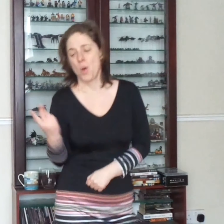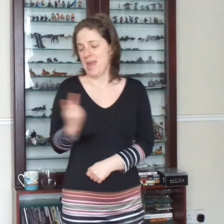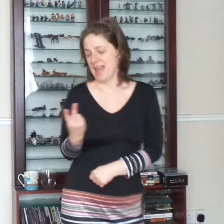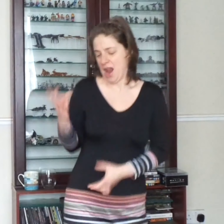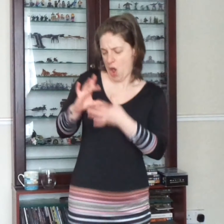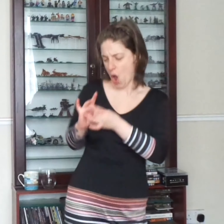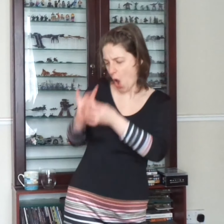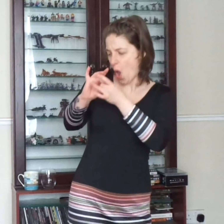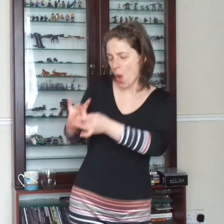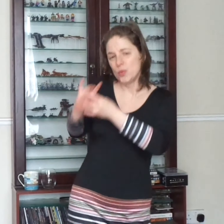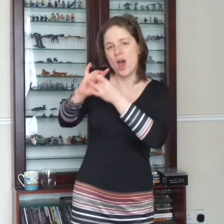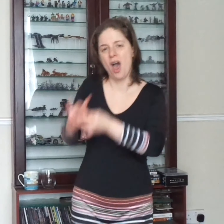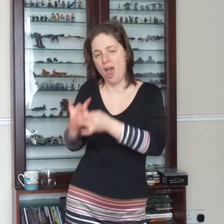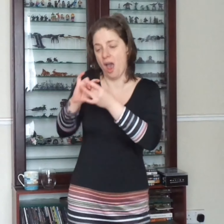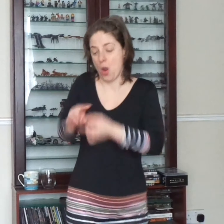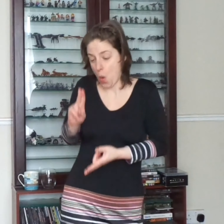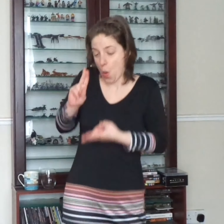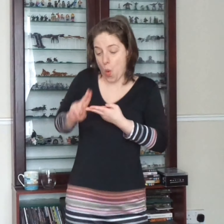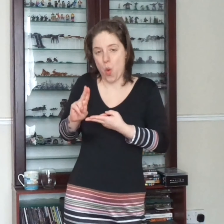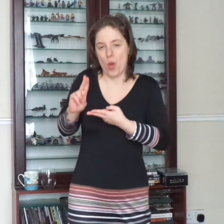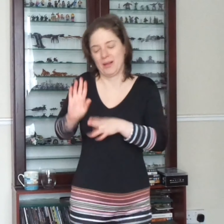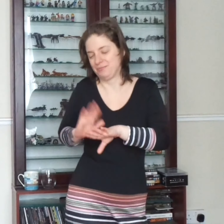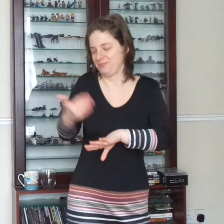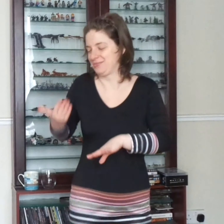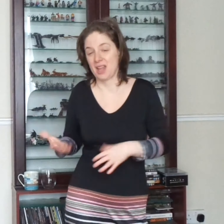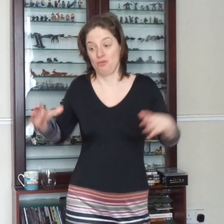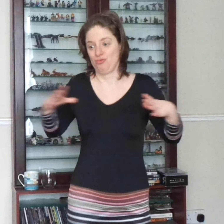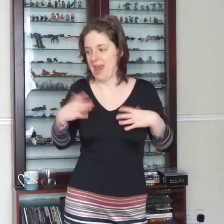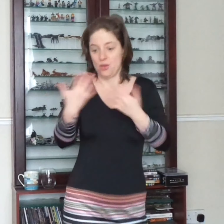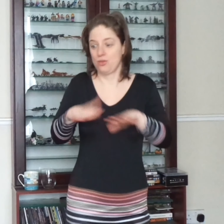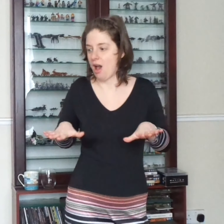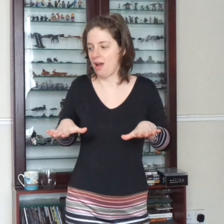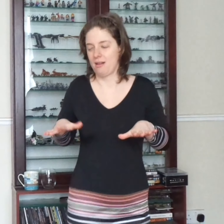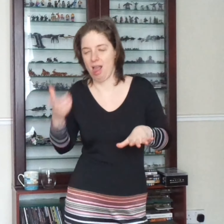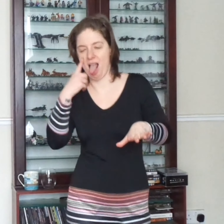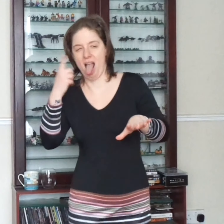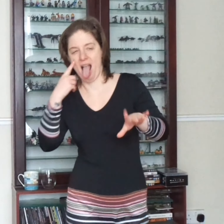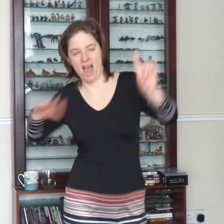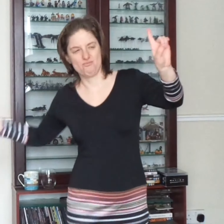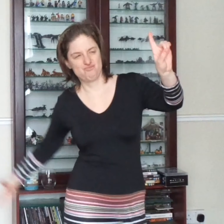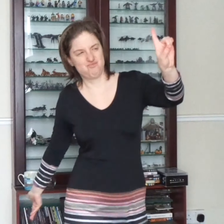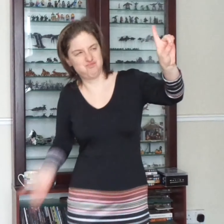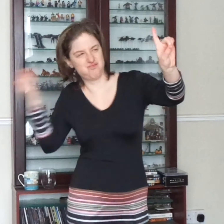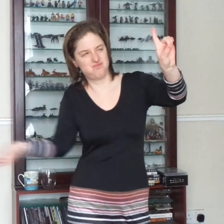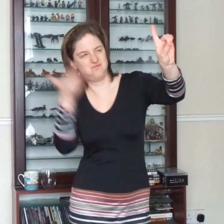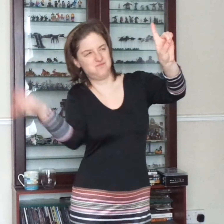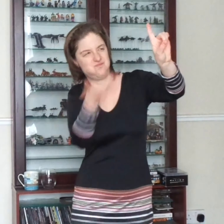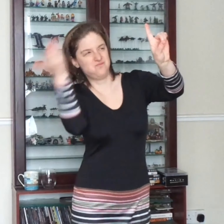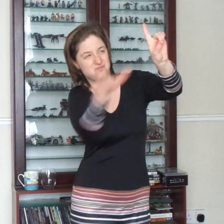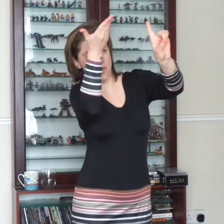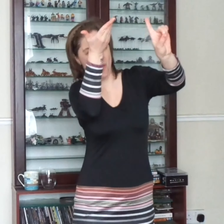We've gotta hold on ready or not You live for the fight when it's all that you've got